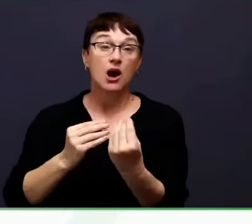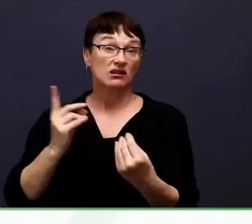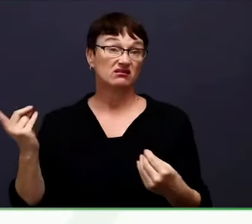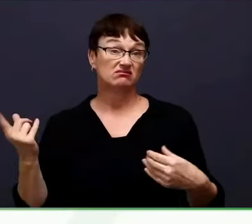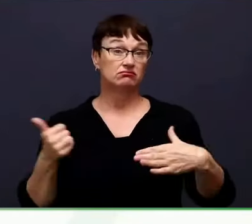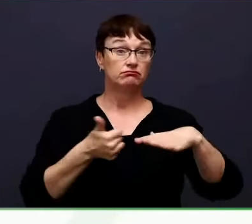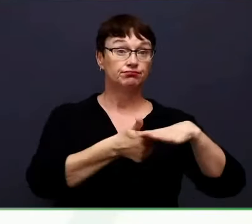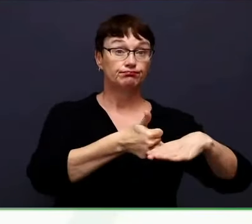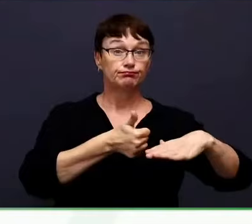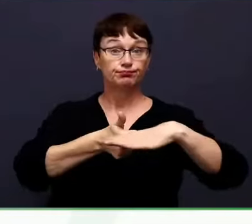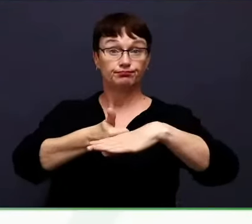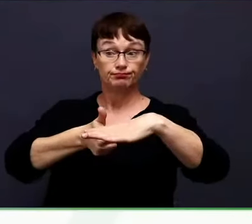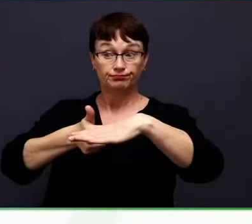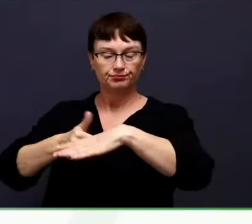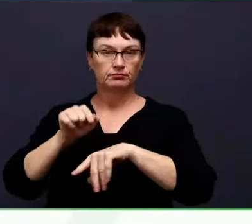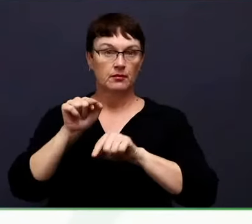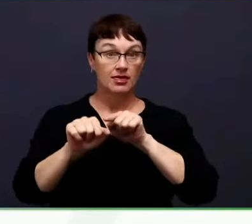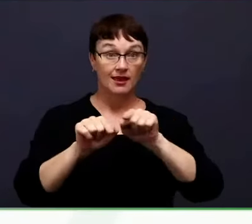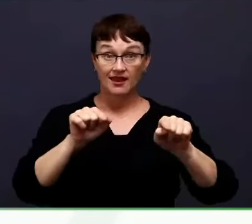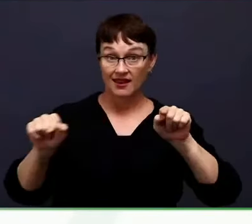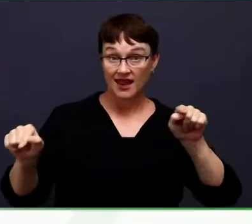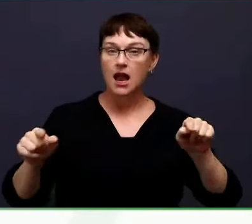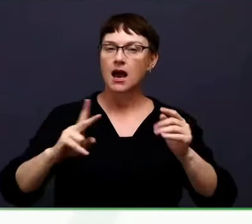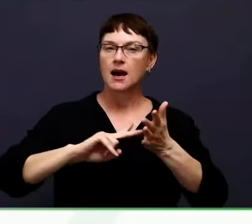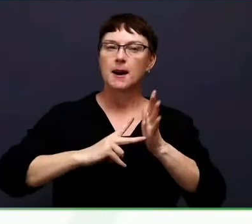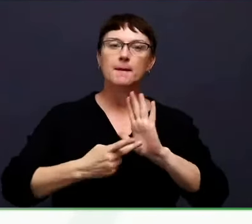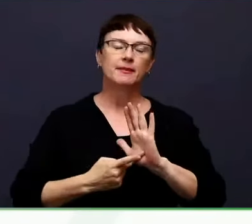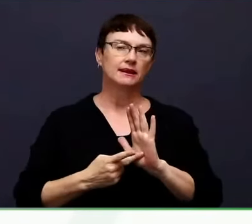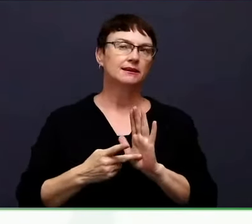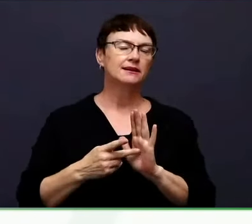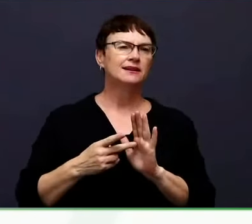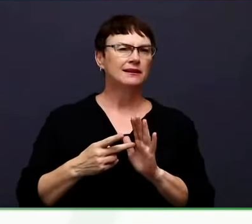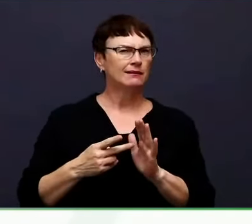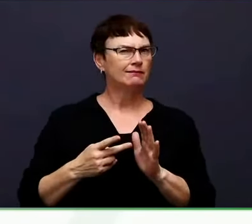to increase the political participation and also the